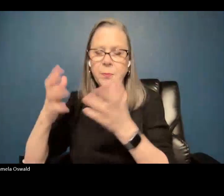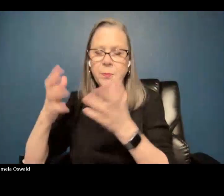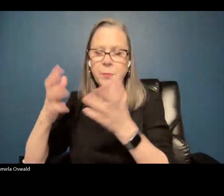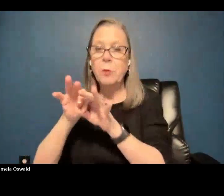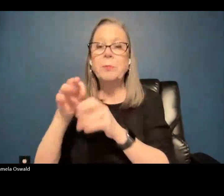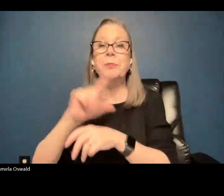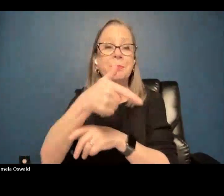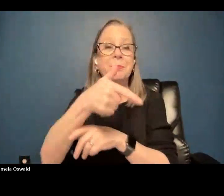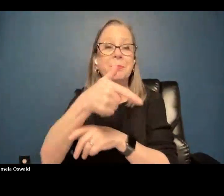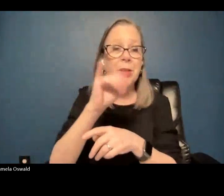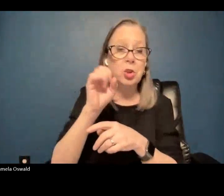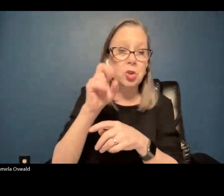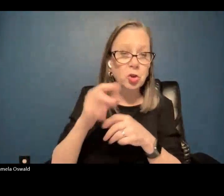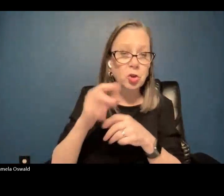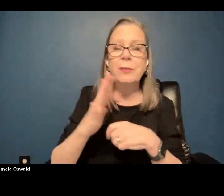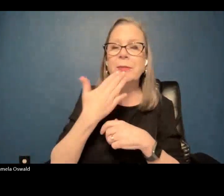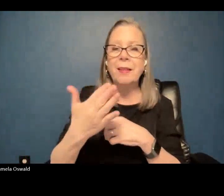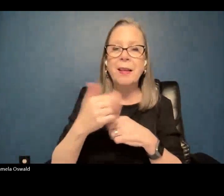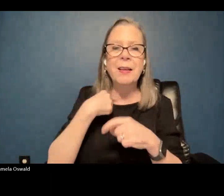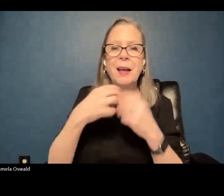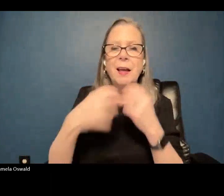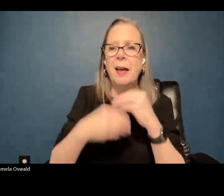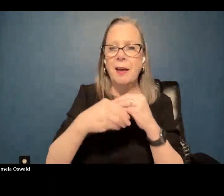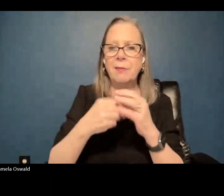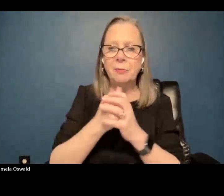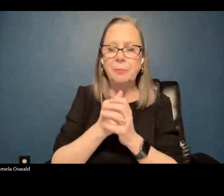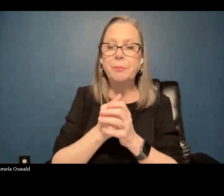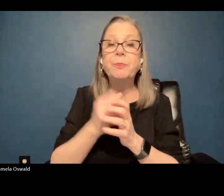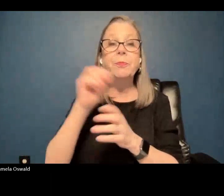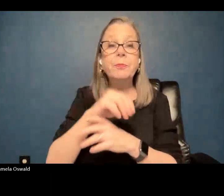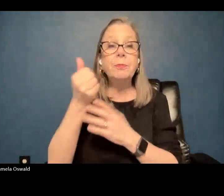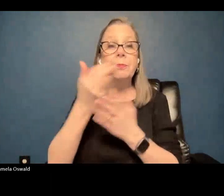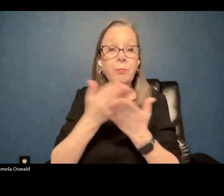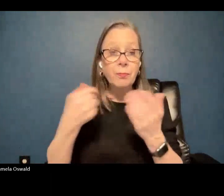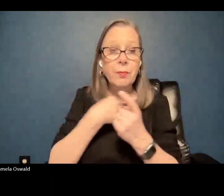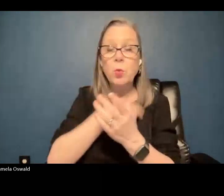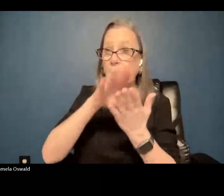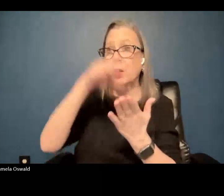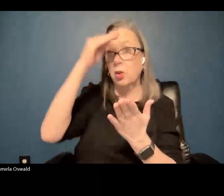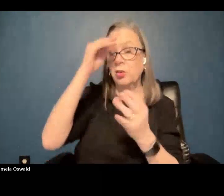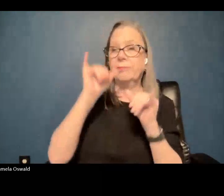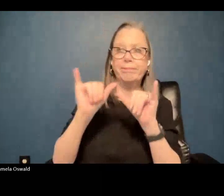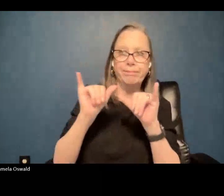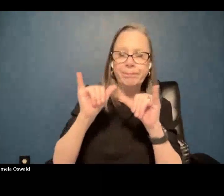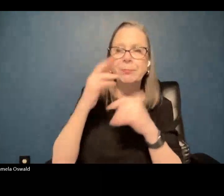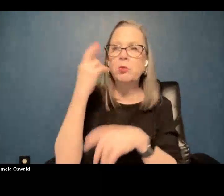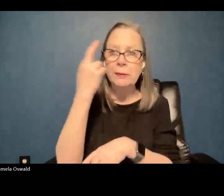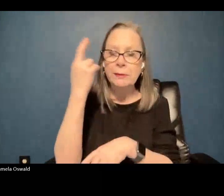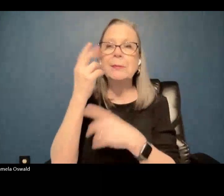Thanks, Raquel. I just wanted to add a few things. So another thing that we learned is that people are very interested in this data